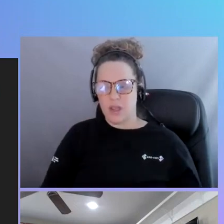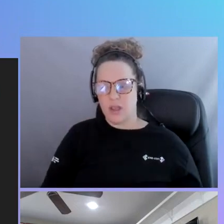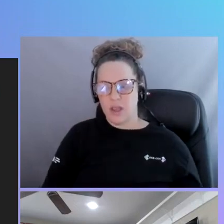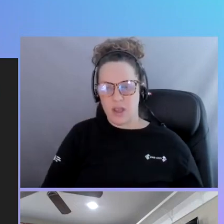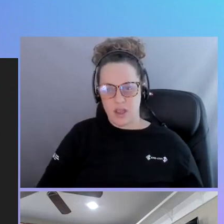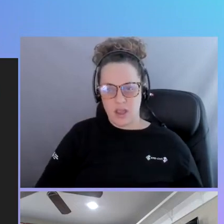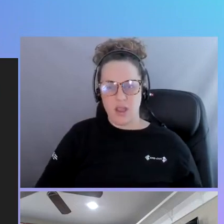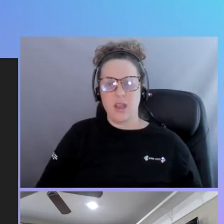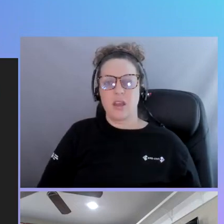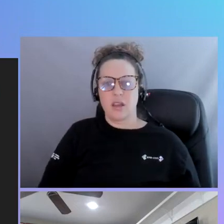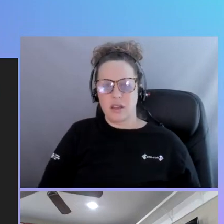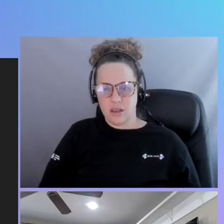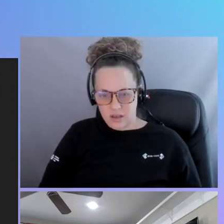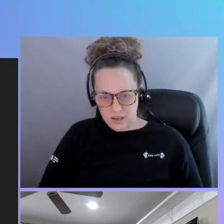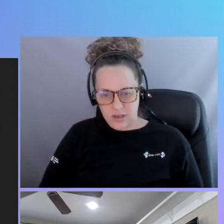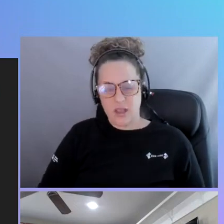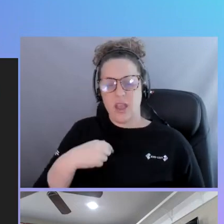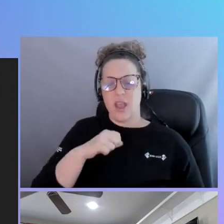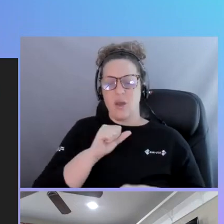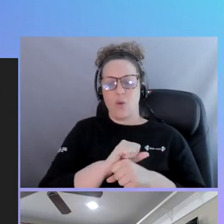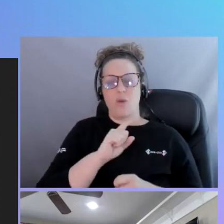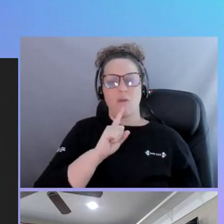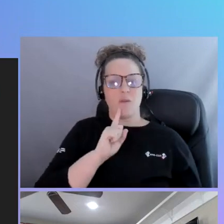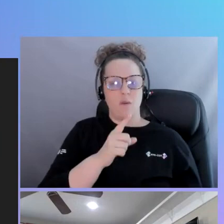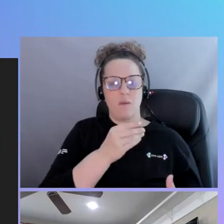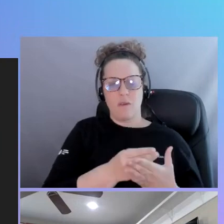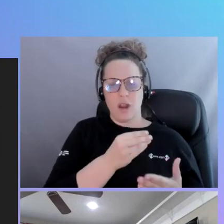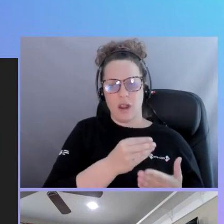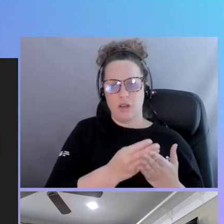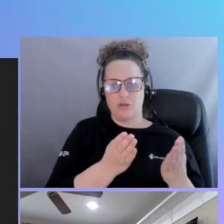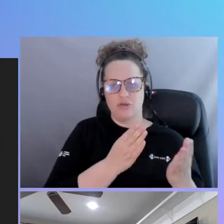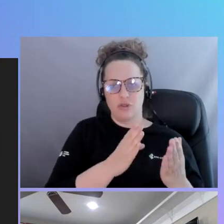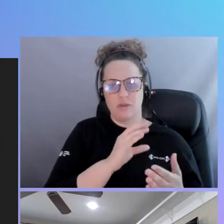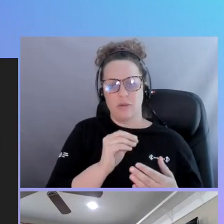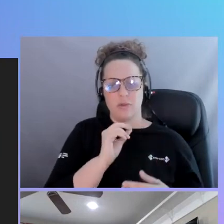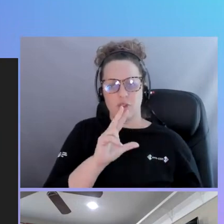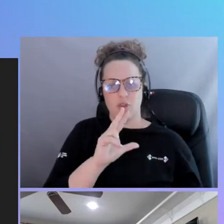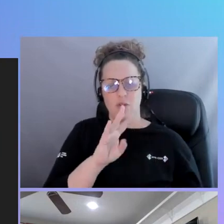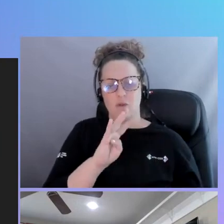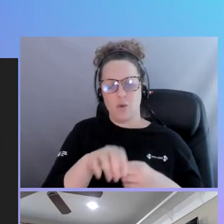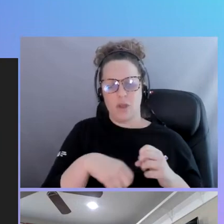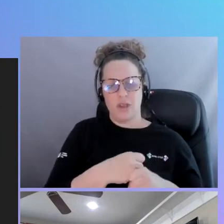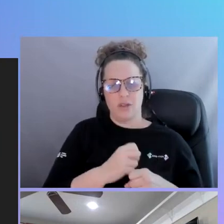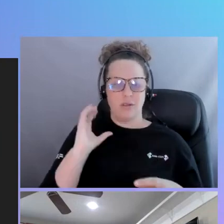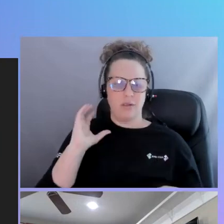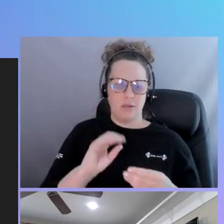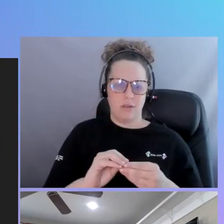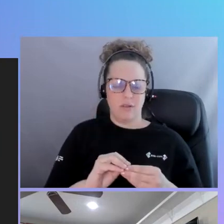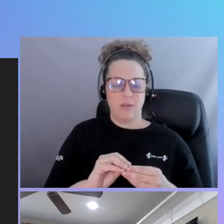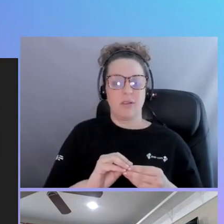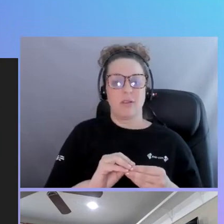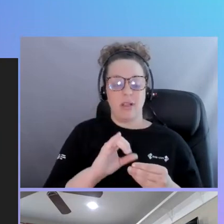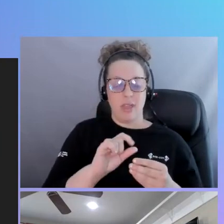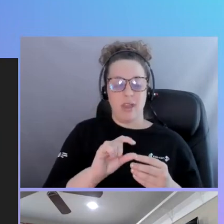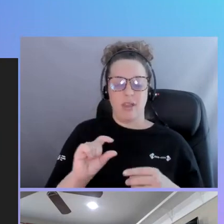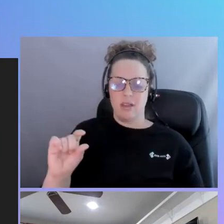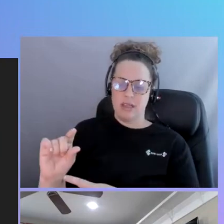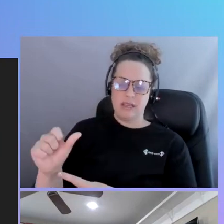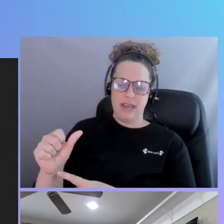financial services company for over 34 years. In it, the last ten years of that stint, I was doing nothing but digital